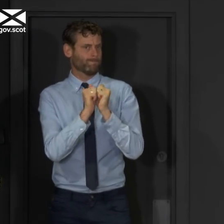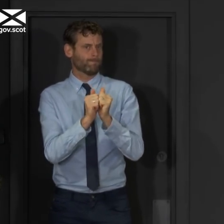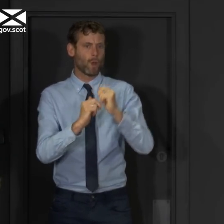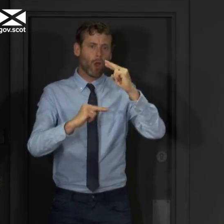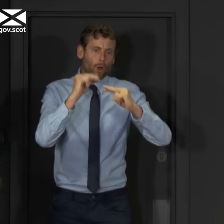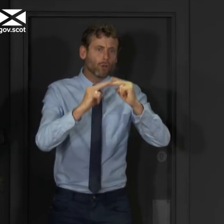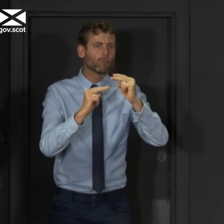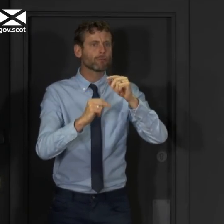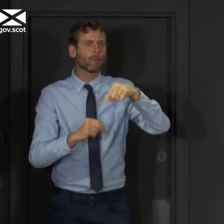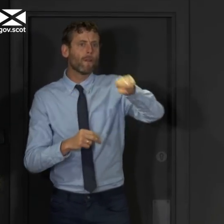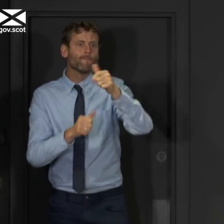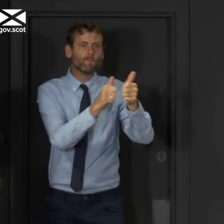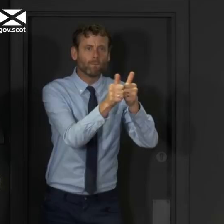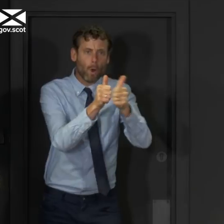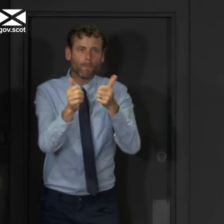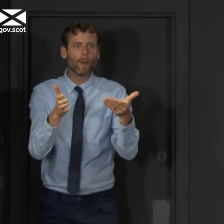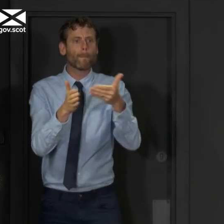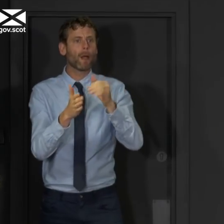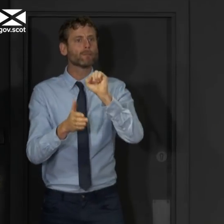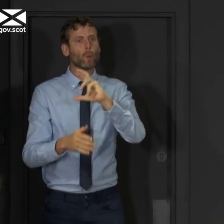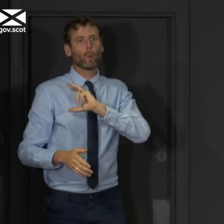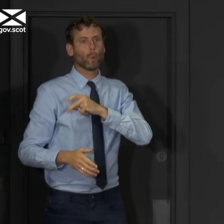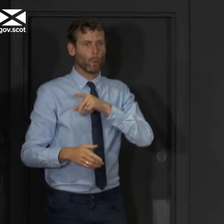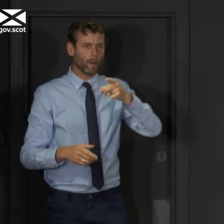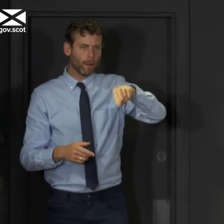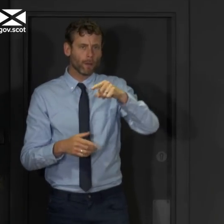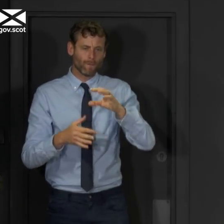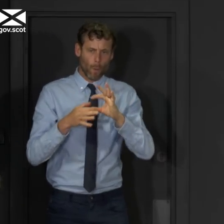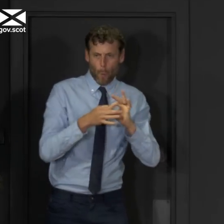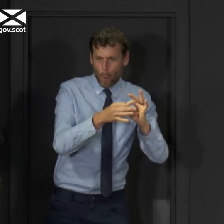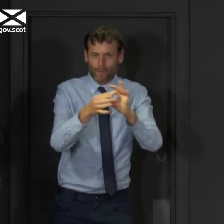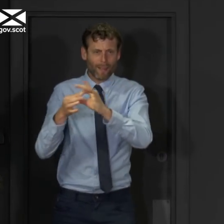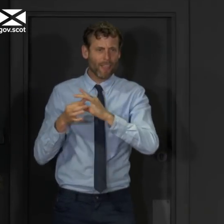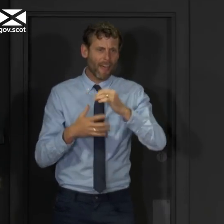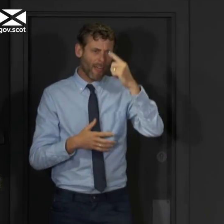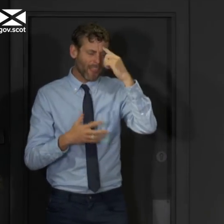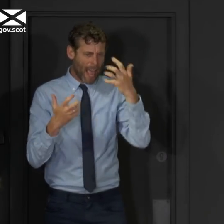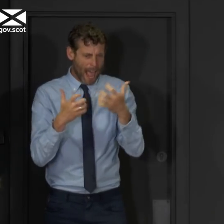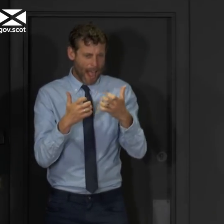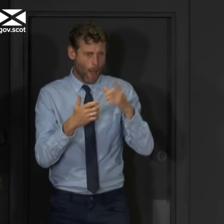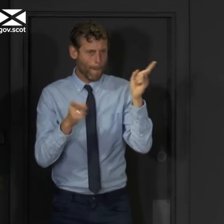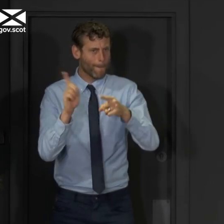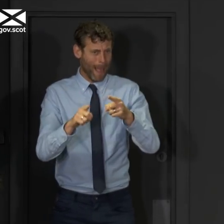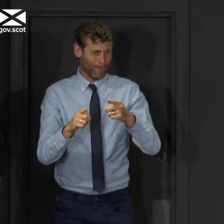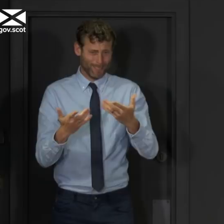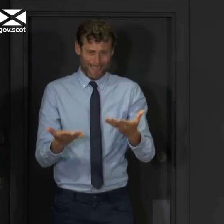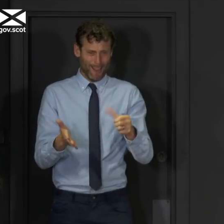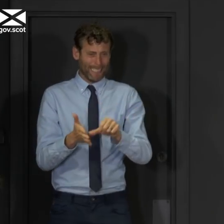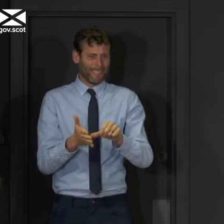unions for the very responsible approach that they have taken during an incredibly difficult time. It's important to be very clear though, that